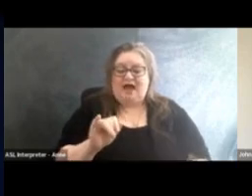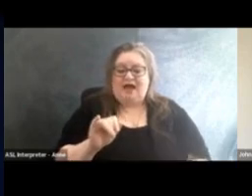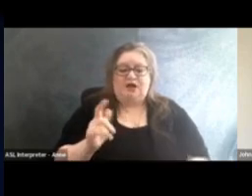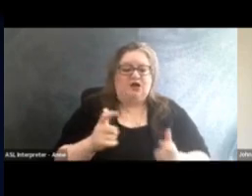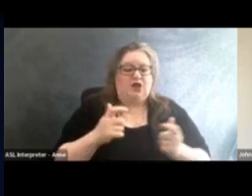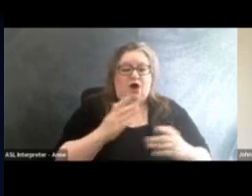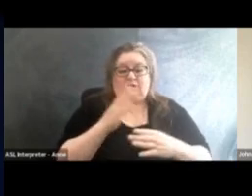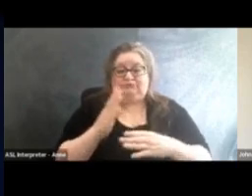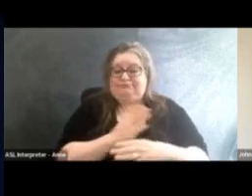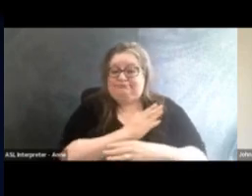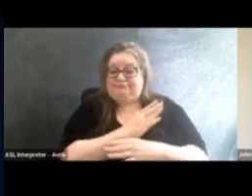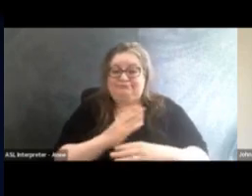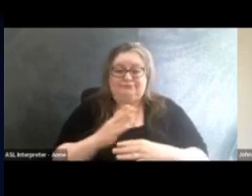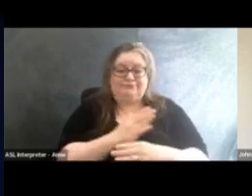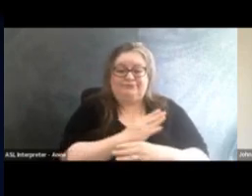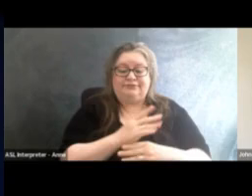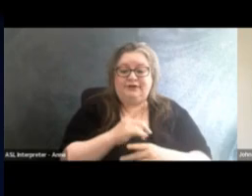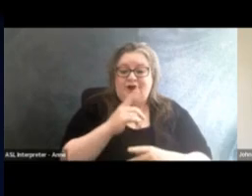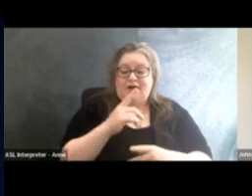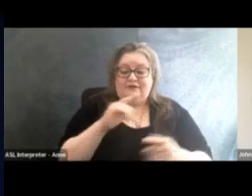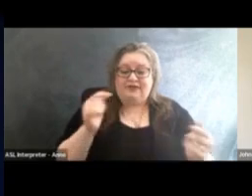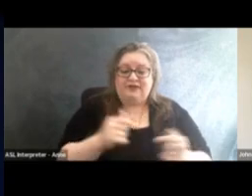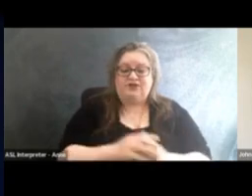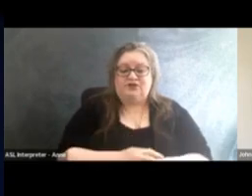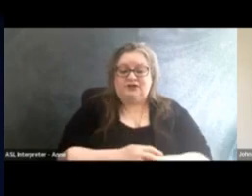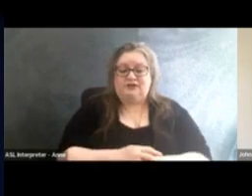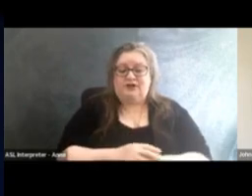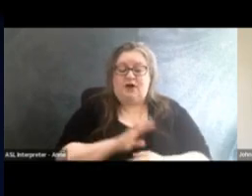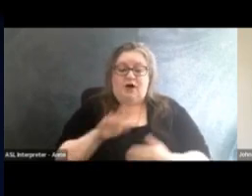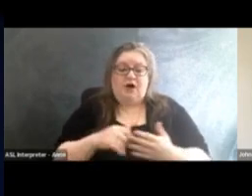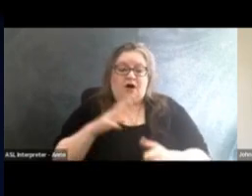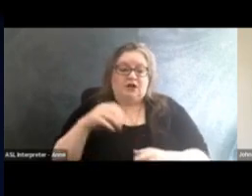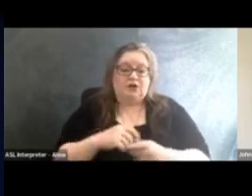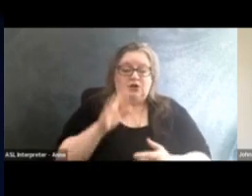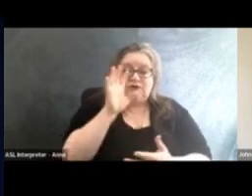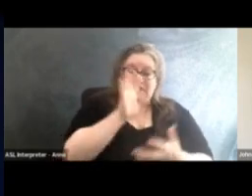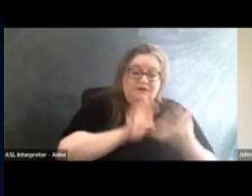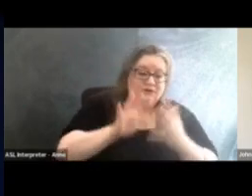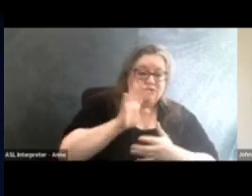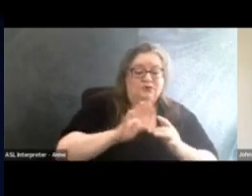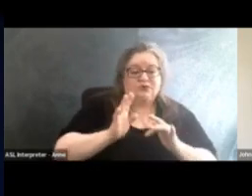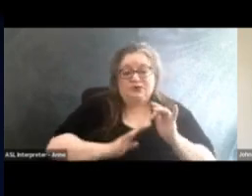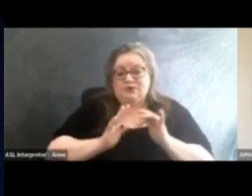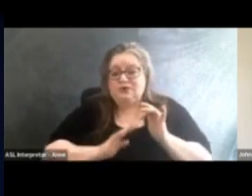range of of injuries, all of those that include days confused and gap memory, as well as some